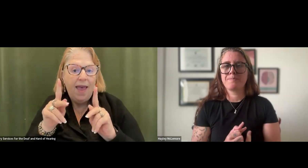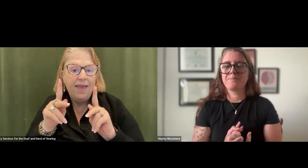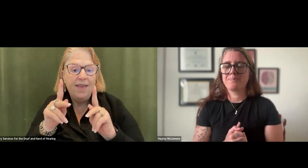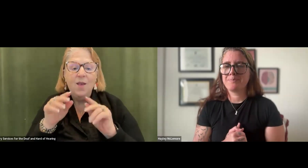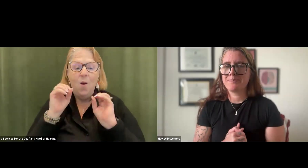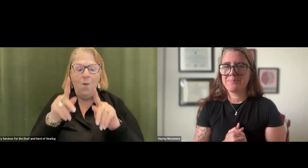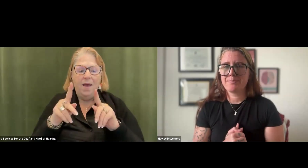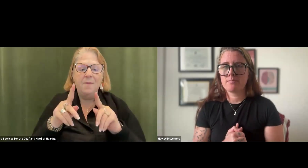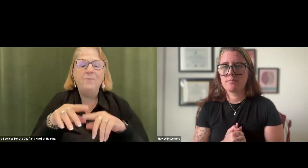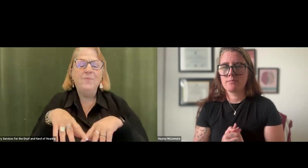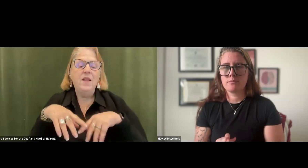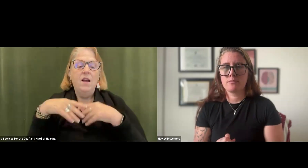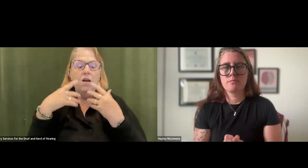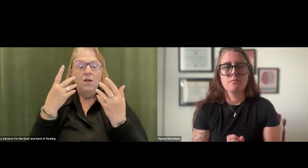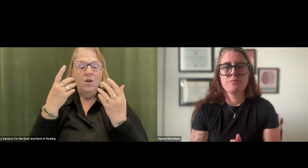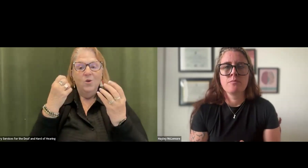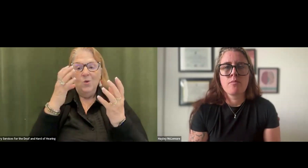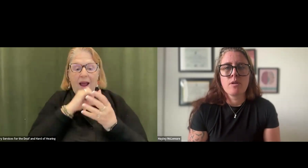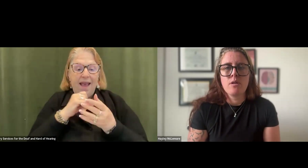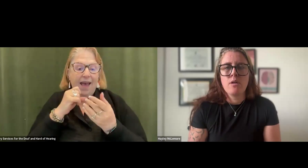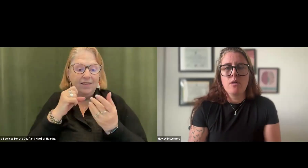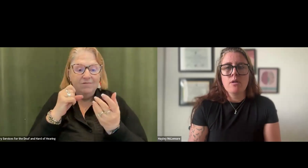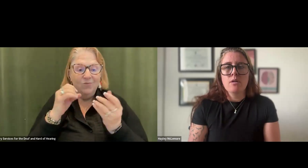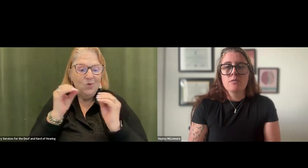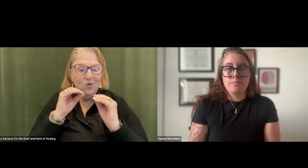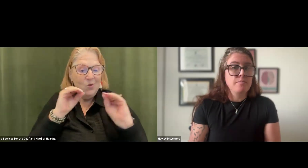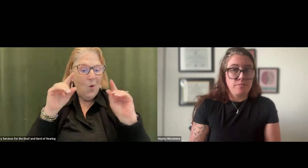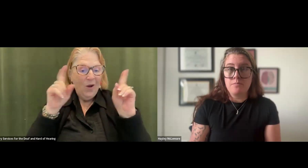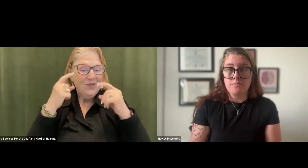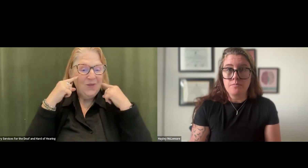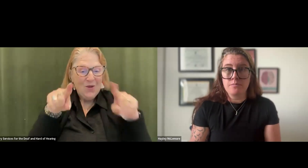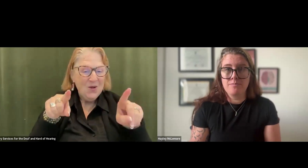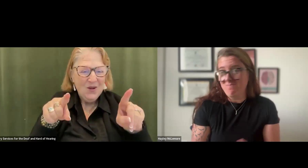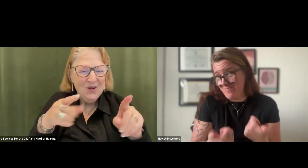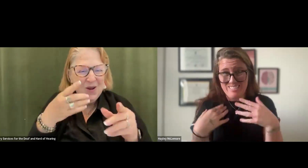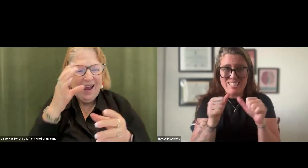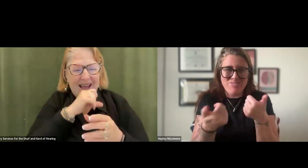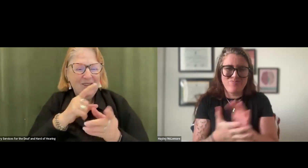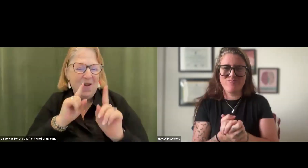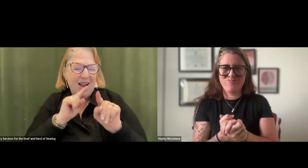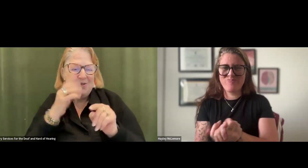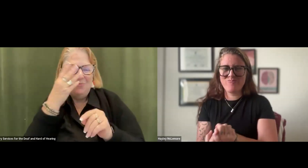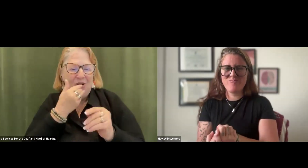And so if there's nothing in the chat and no questions, I guess--